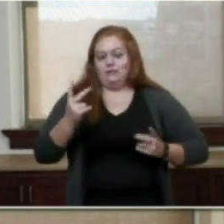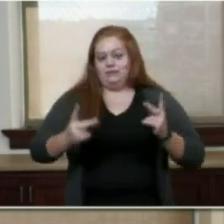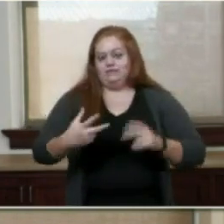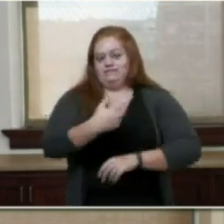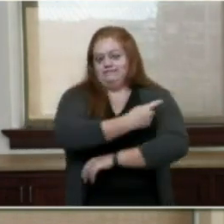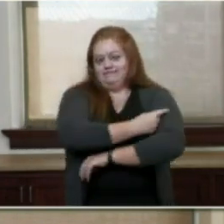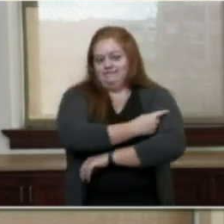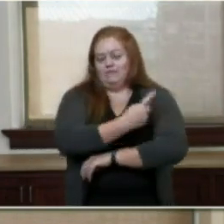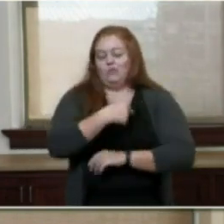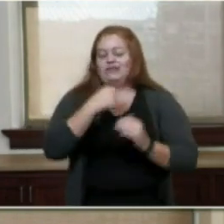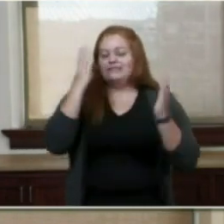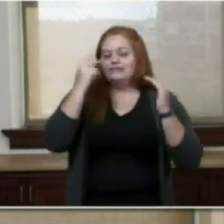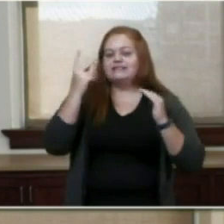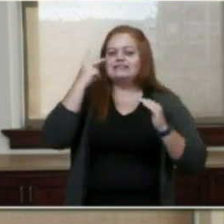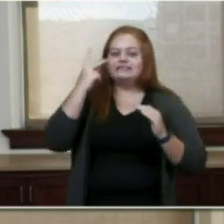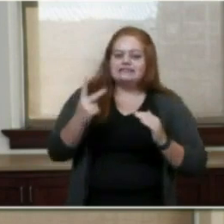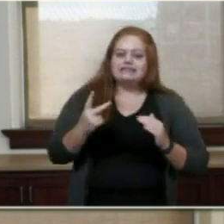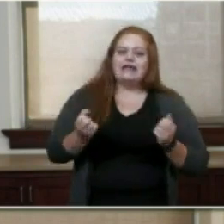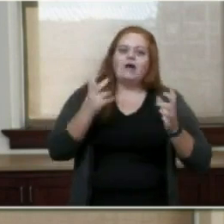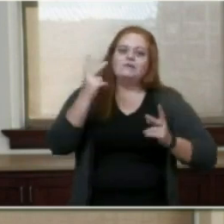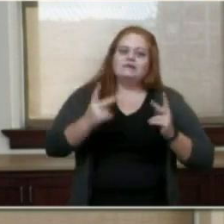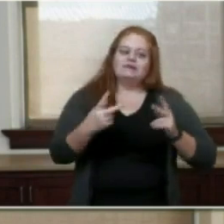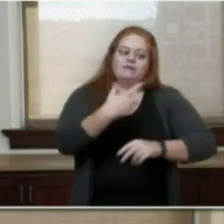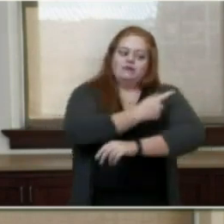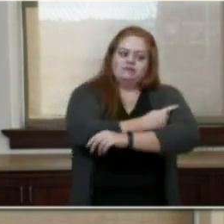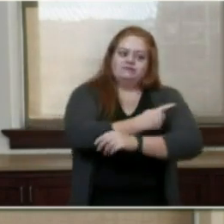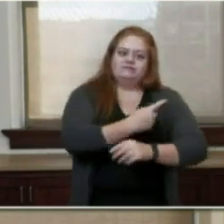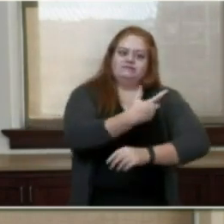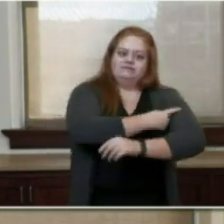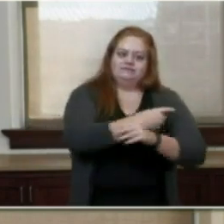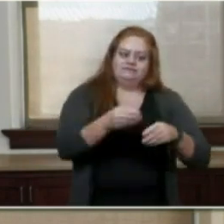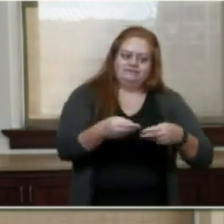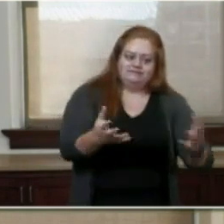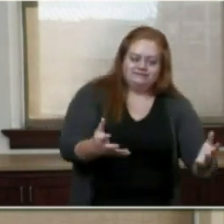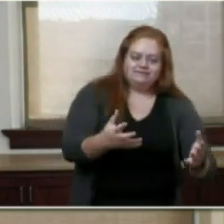more of those as the number of people vaccinated increase. As of today.